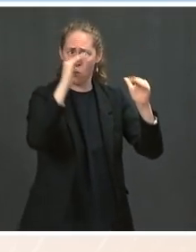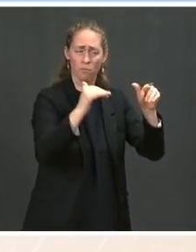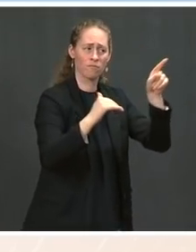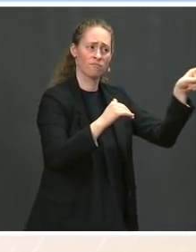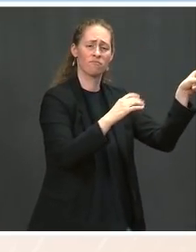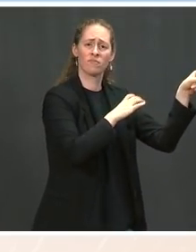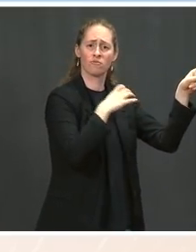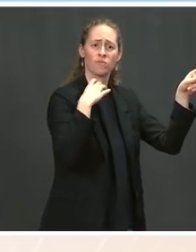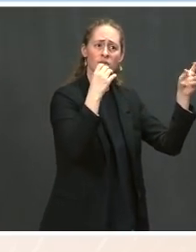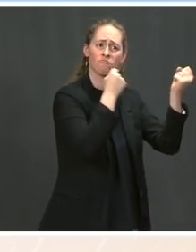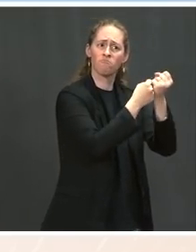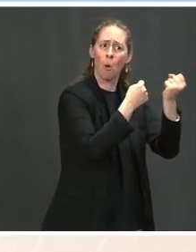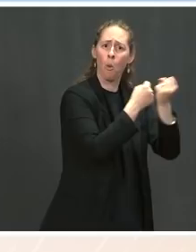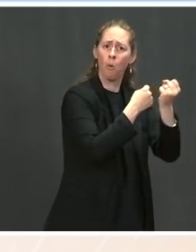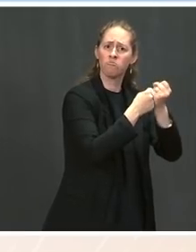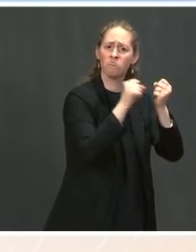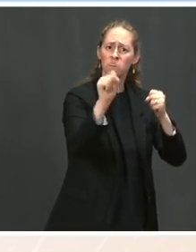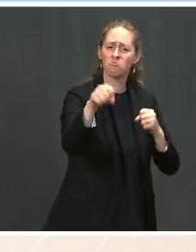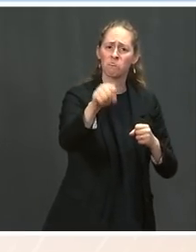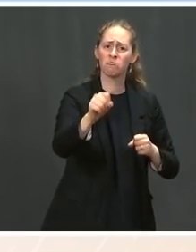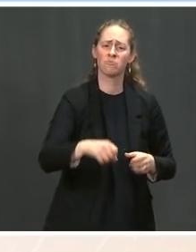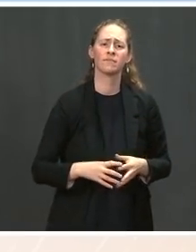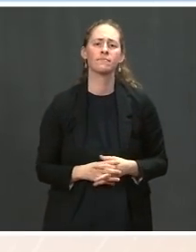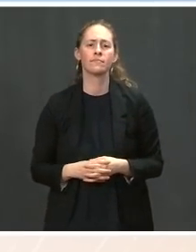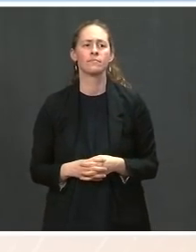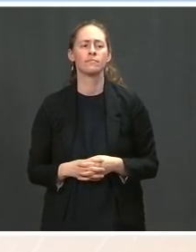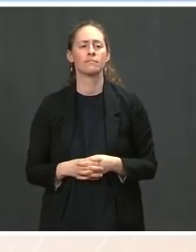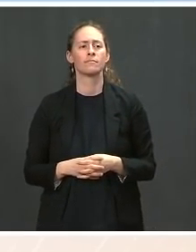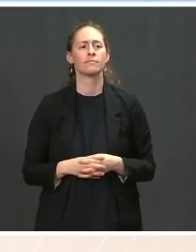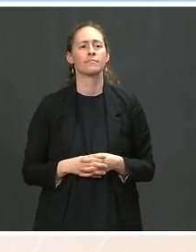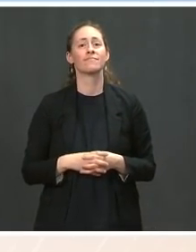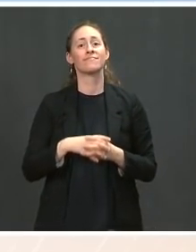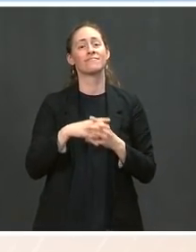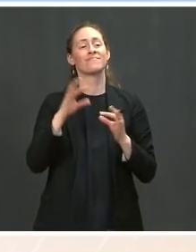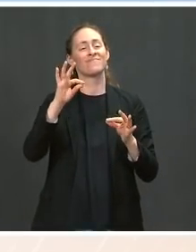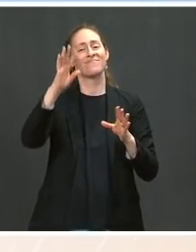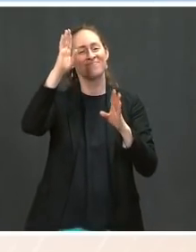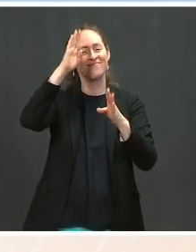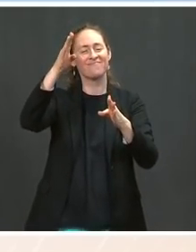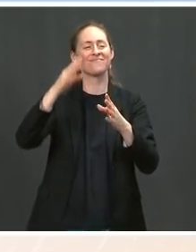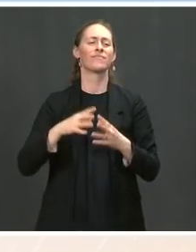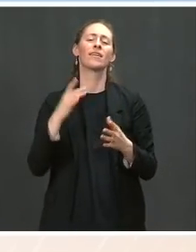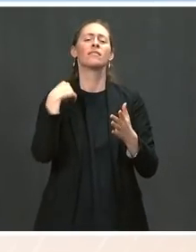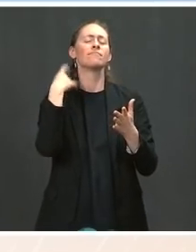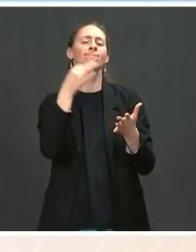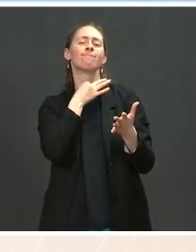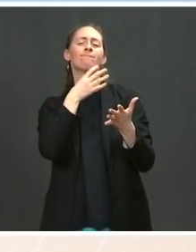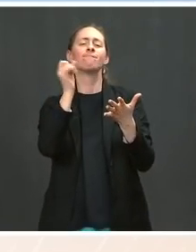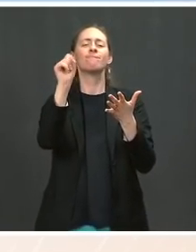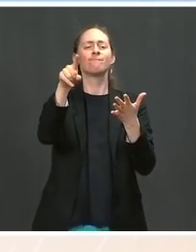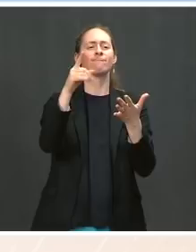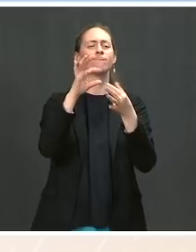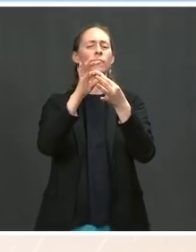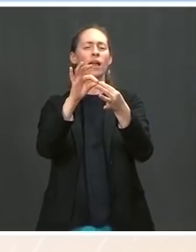Go ahead, in the back. The Press: Hi, Jen, thank you very much. A follow-up on Afghanistan, and then I have another one on the climate summit.